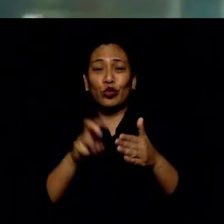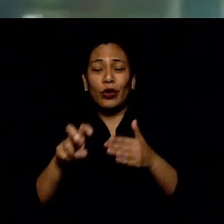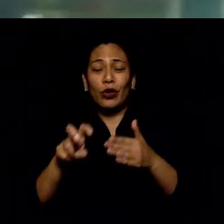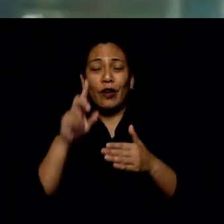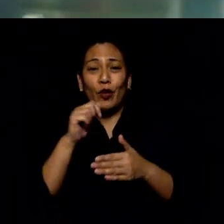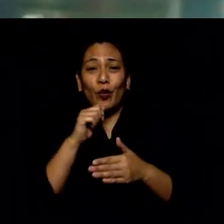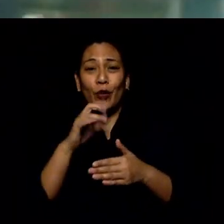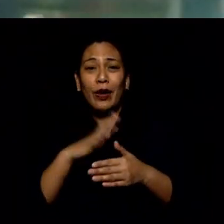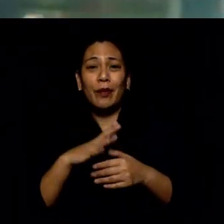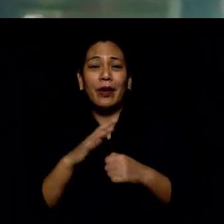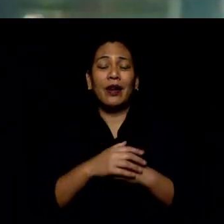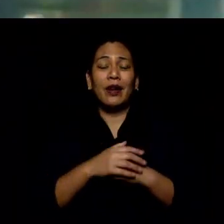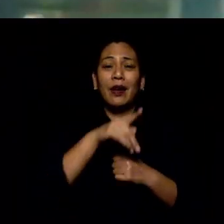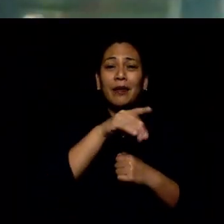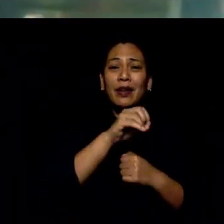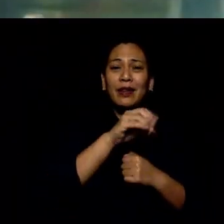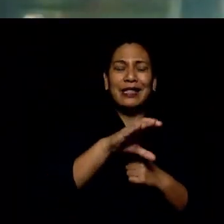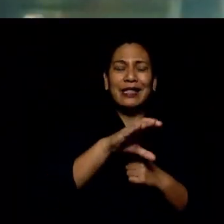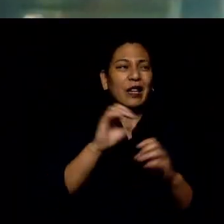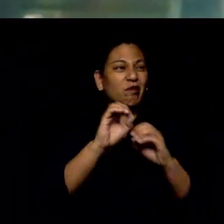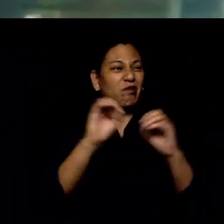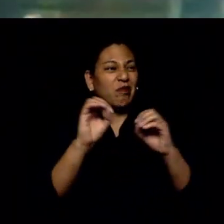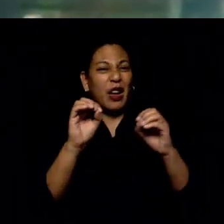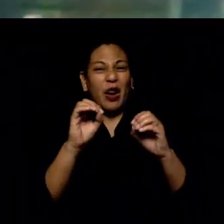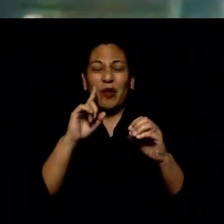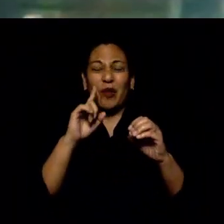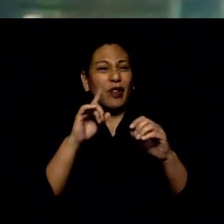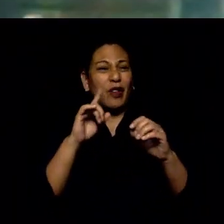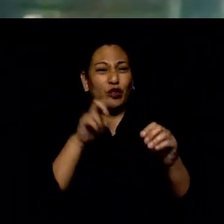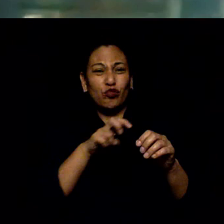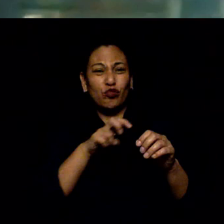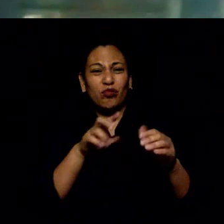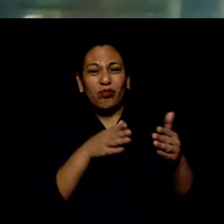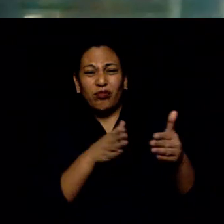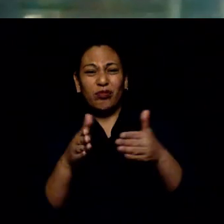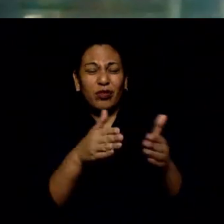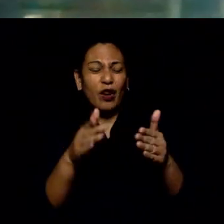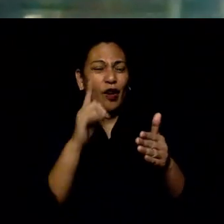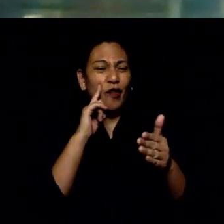to be able to access to leadership roles in the related